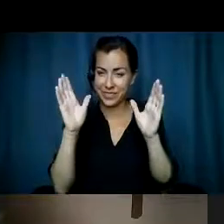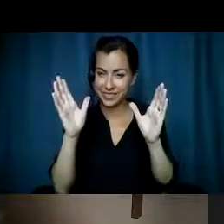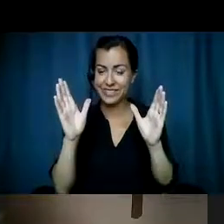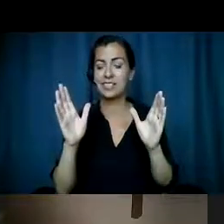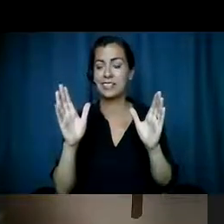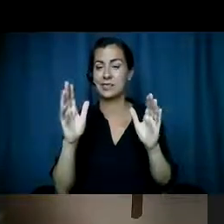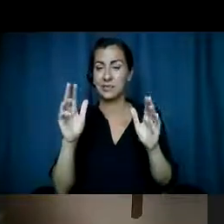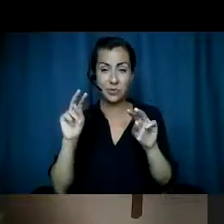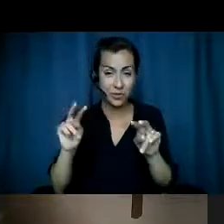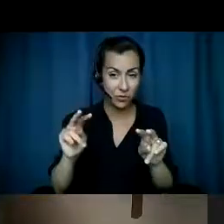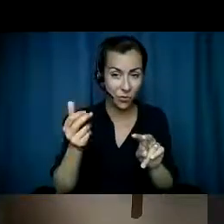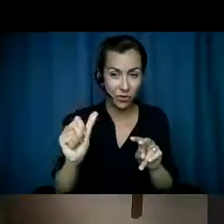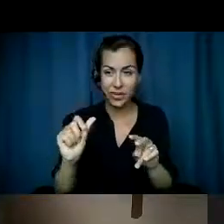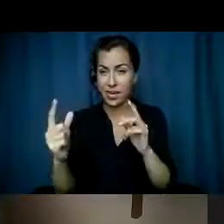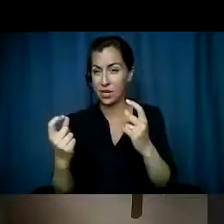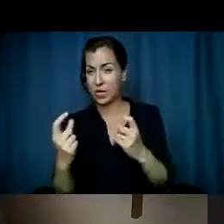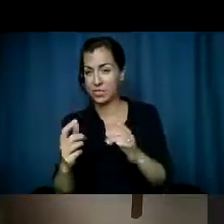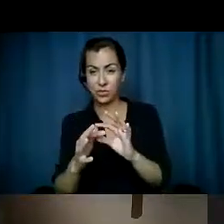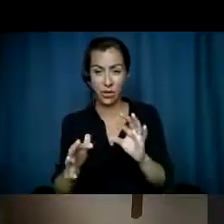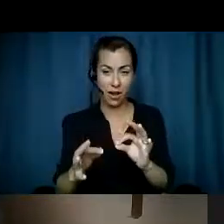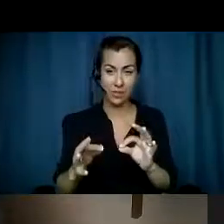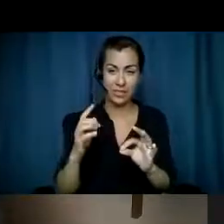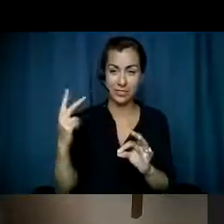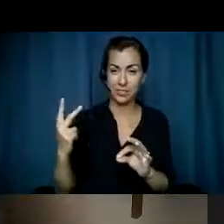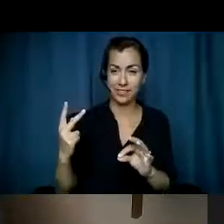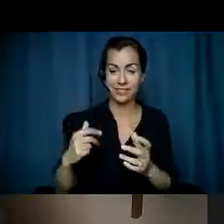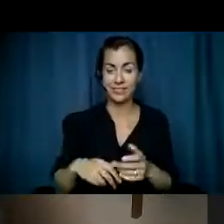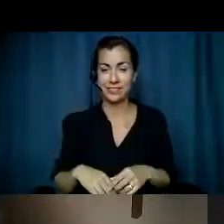mail-in voting.